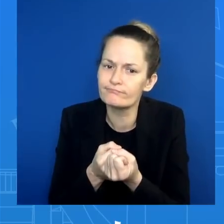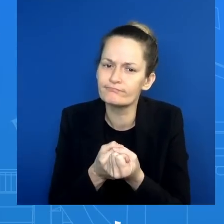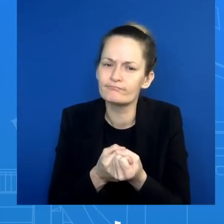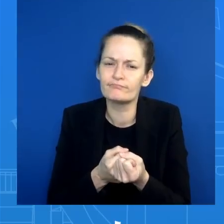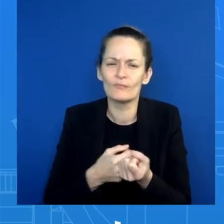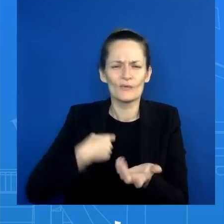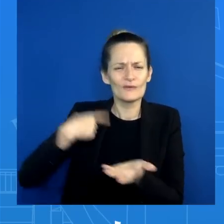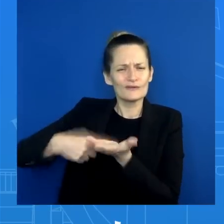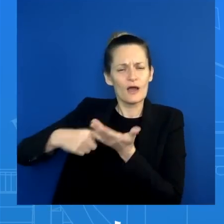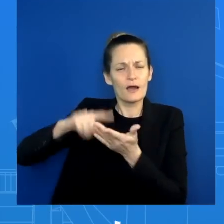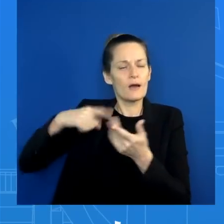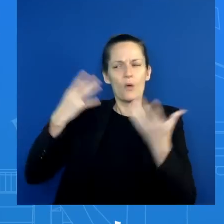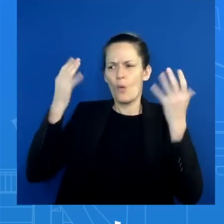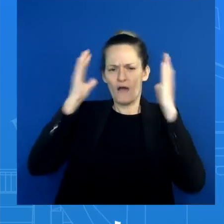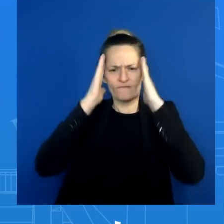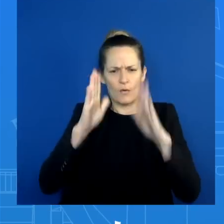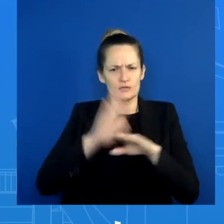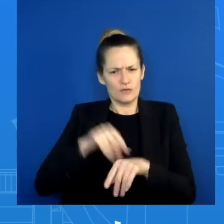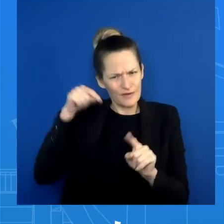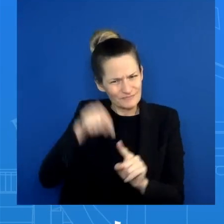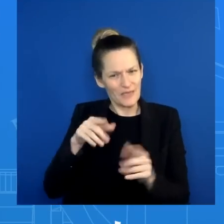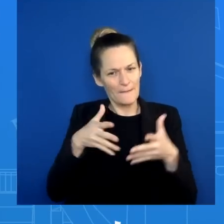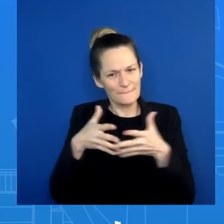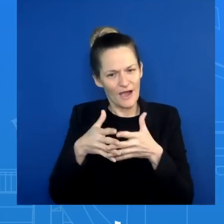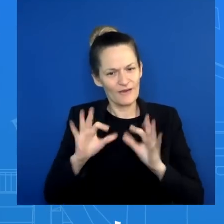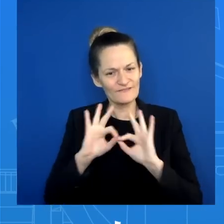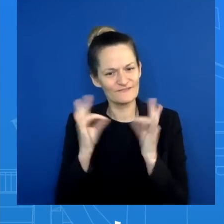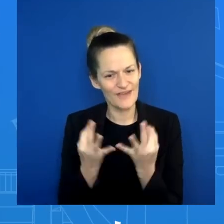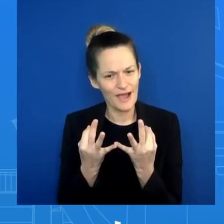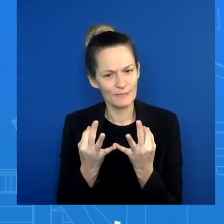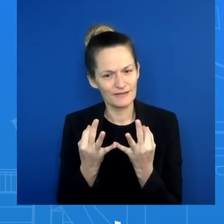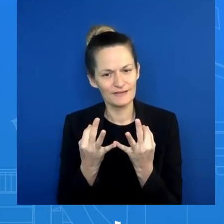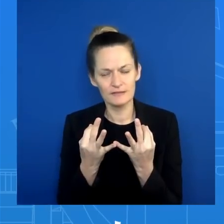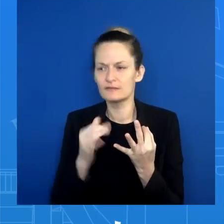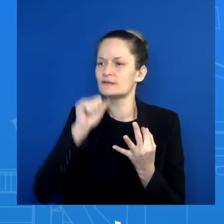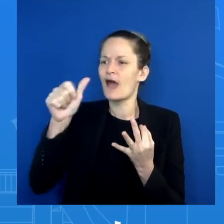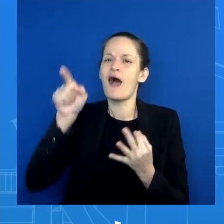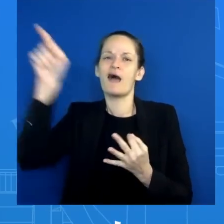and Municipal Employees. This is Ask Me today's historic actions puts money back